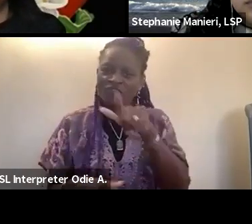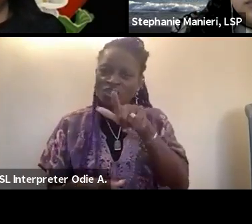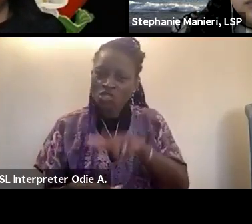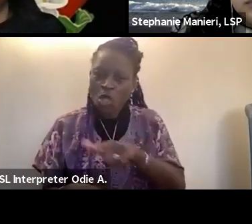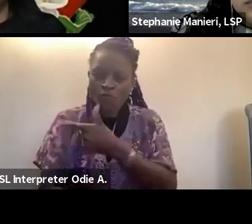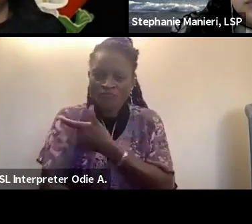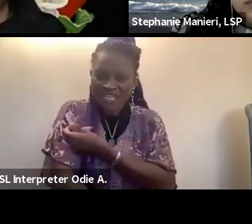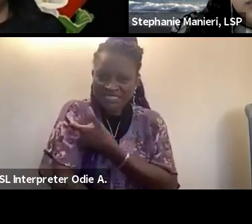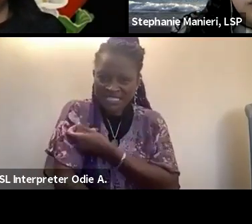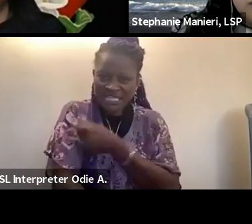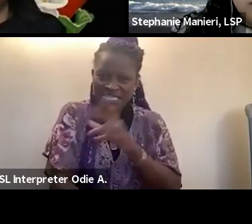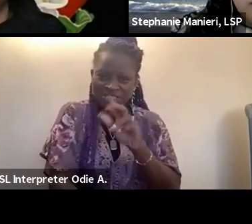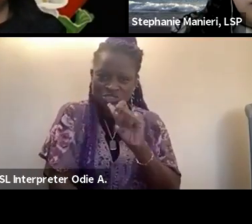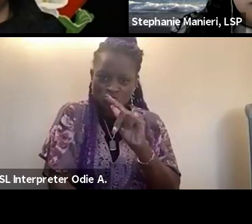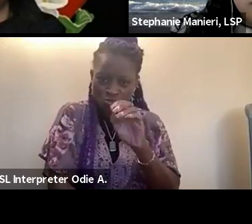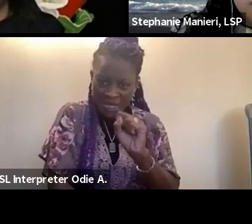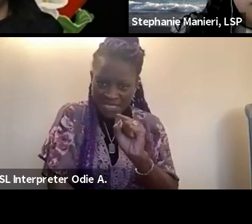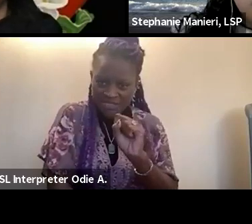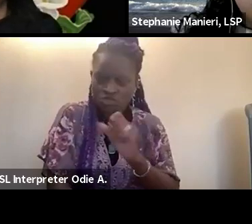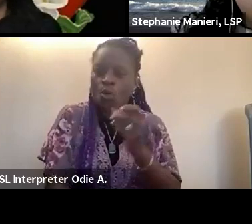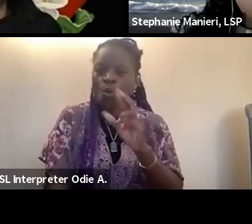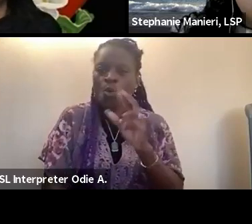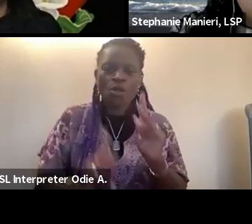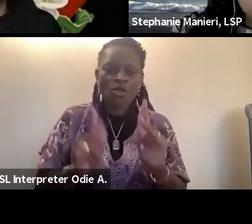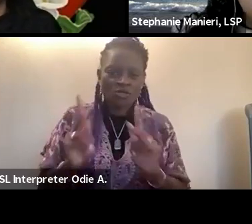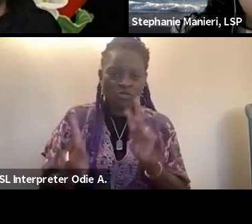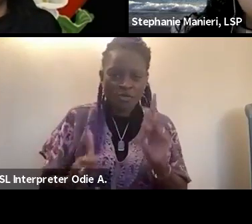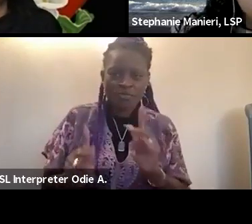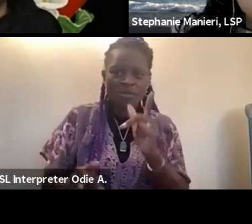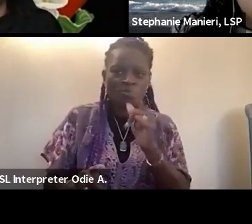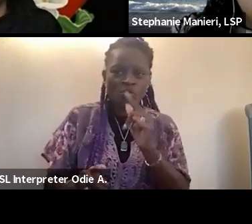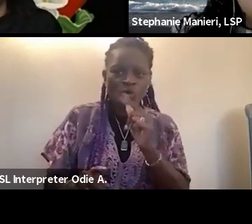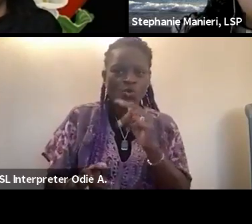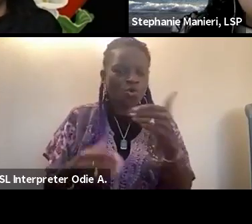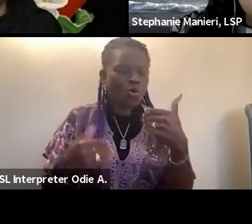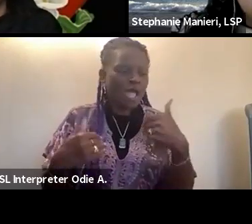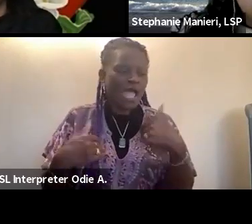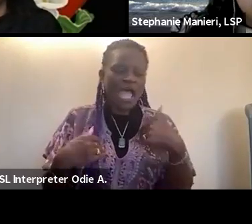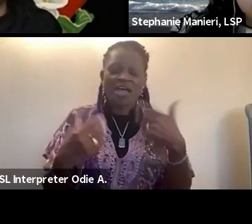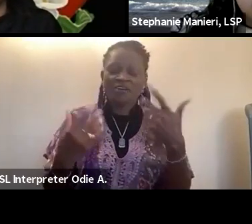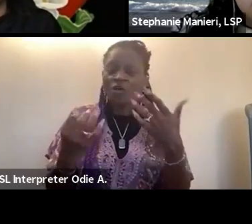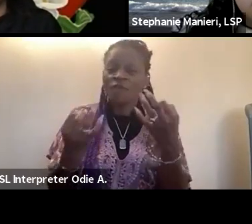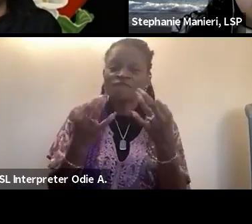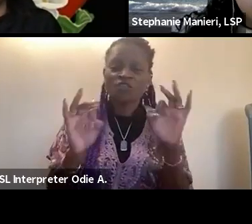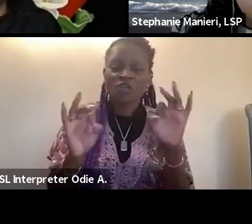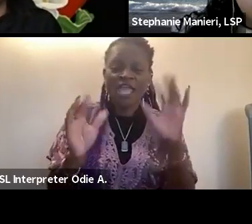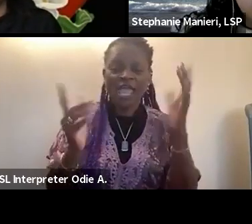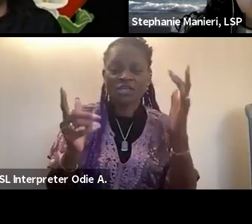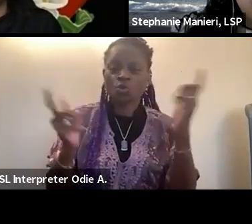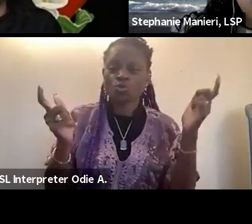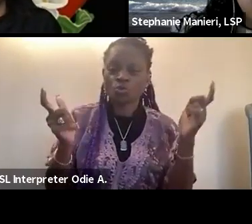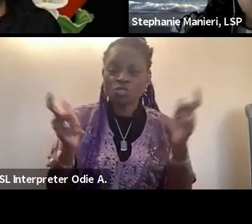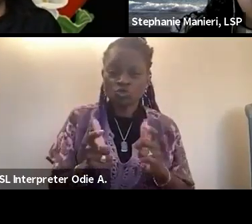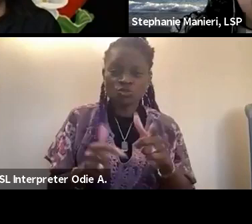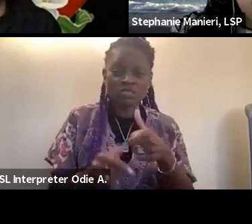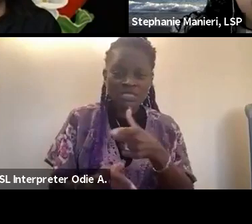higher proportion of free and reduced lunch recipients, and neighborhoods with large numbers of English language learners.